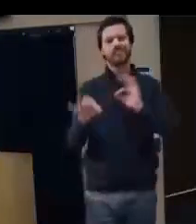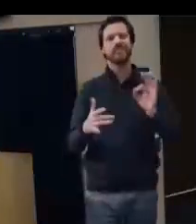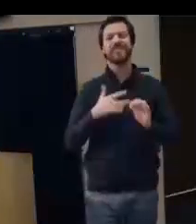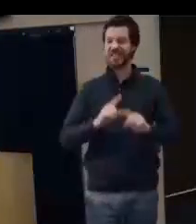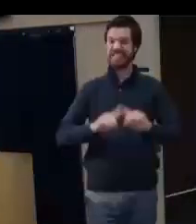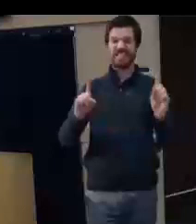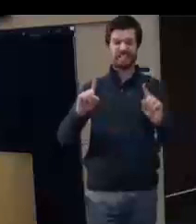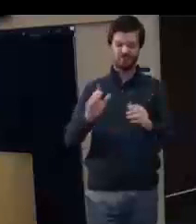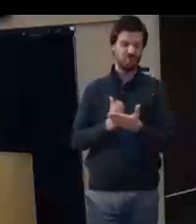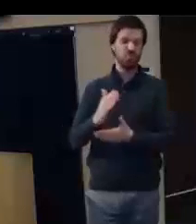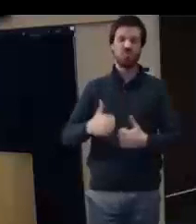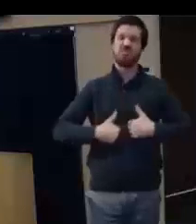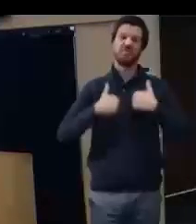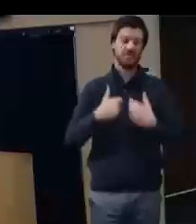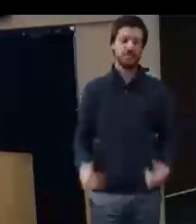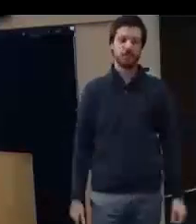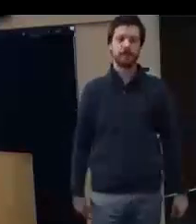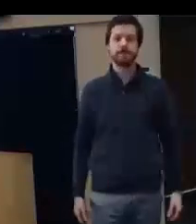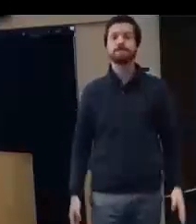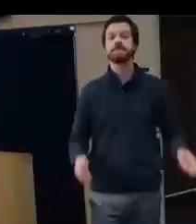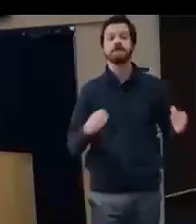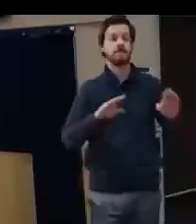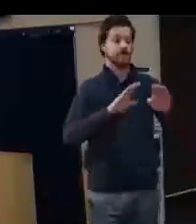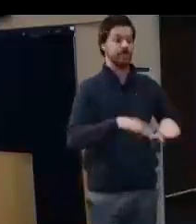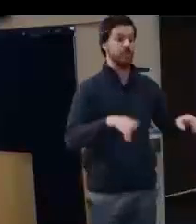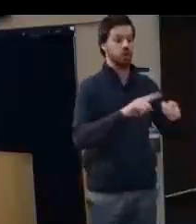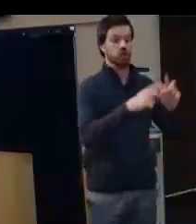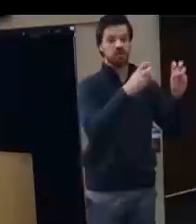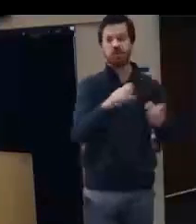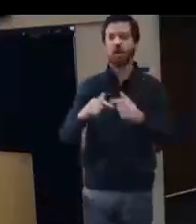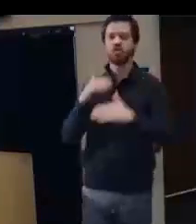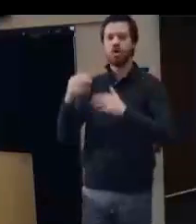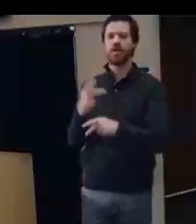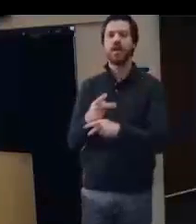their lives they transition from pediatric to adult care so they have been a patient